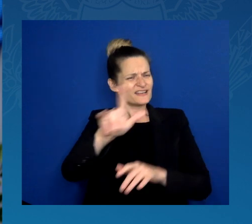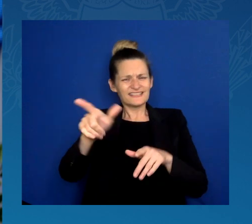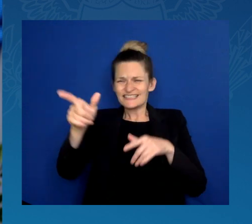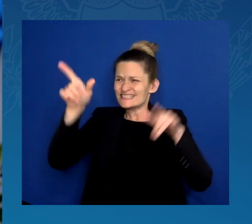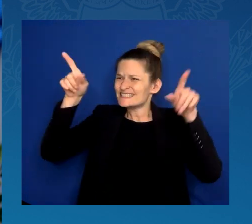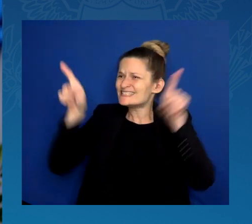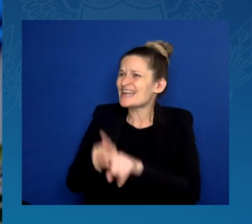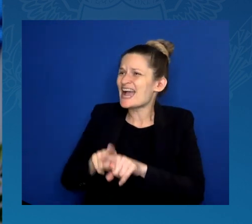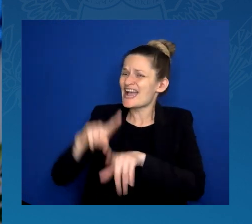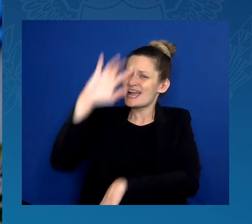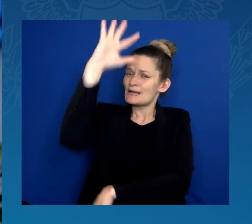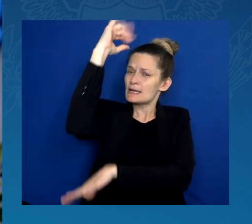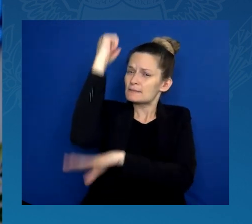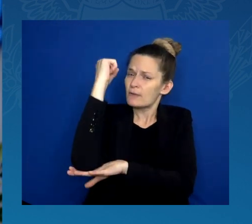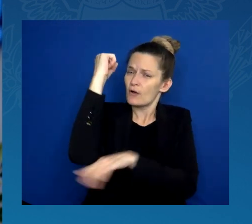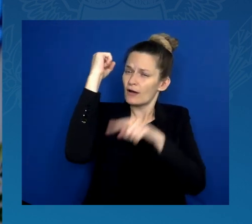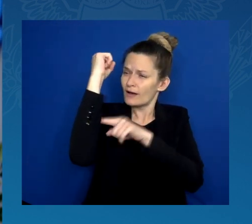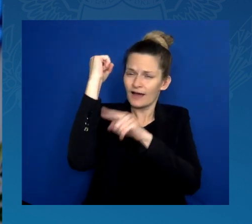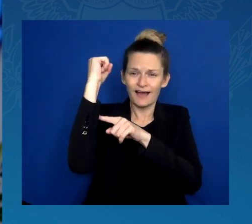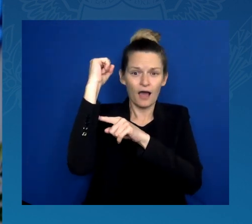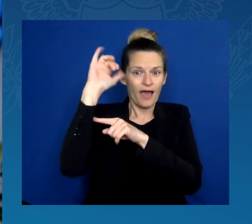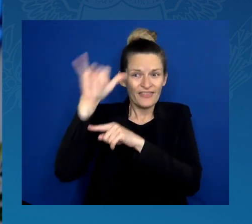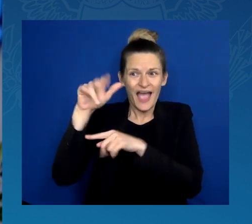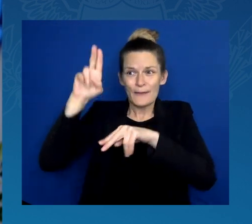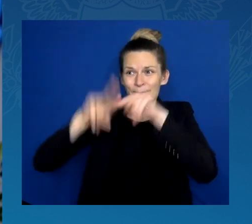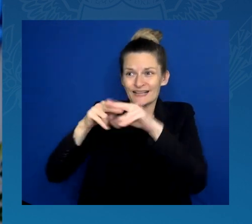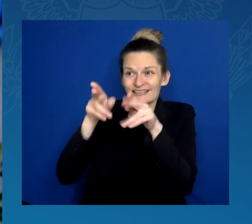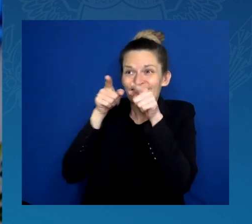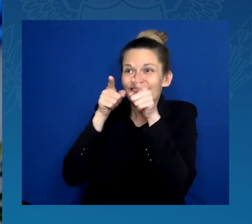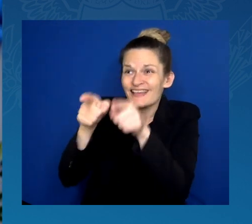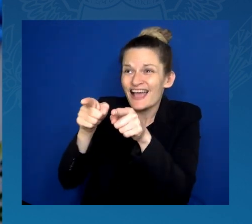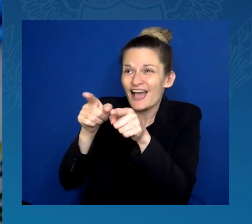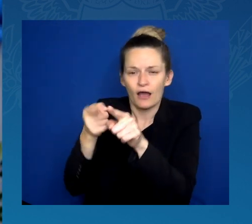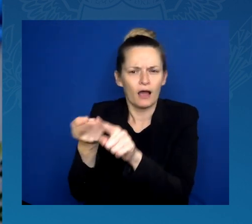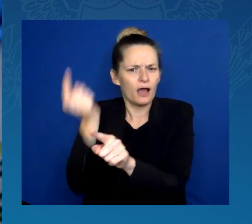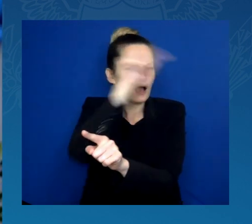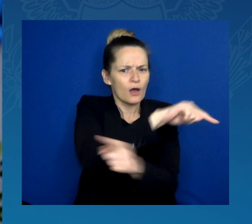the bridges of Pittsburgh, the assembly lines of Detroit,